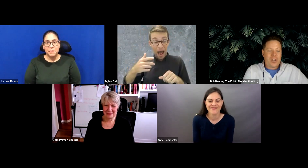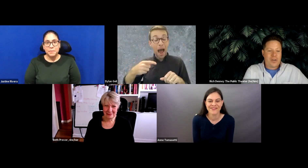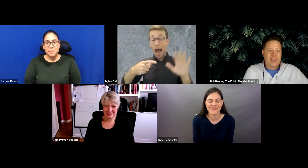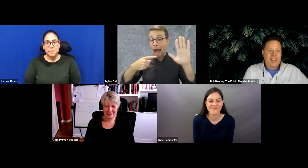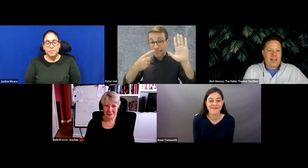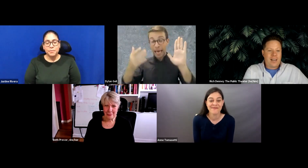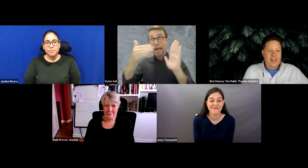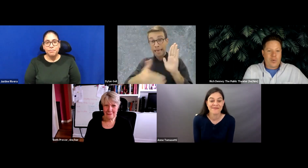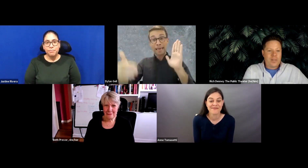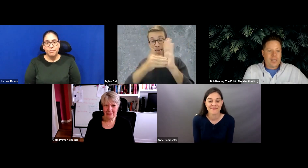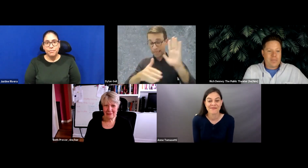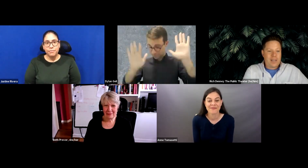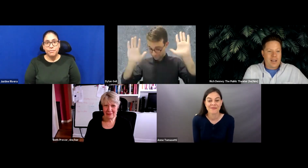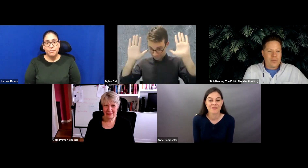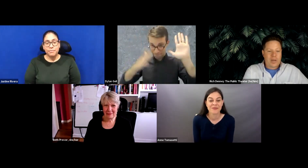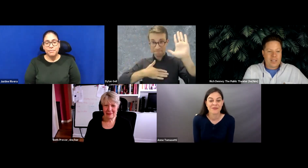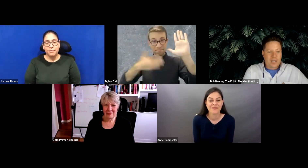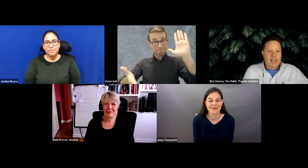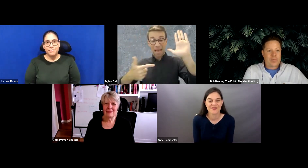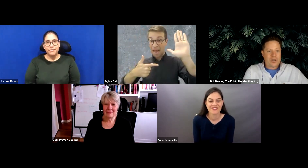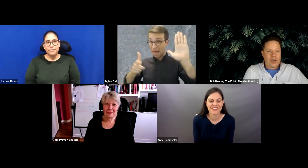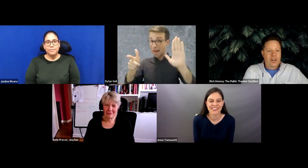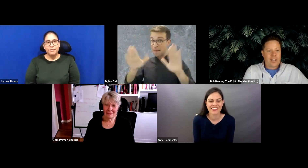show, I openly admit I was busted, and I was called on it.